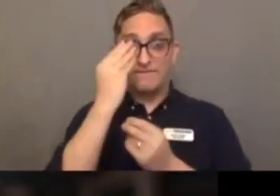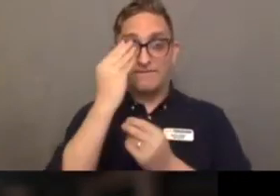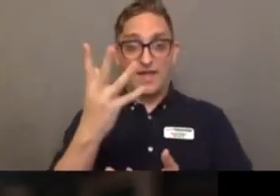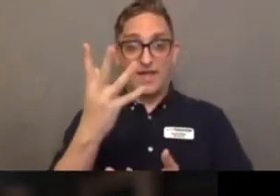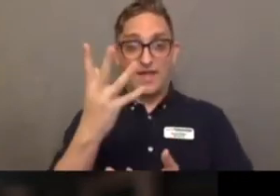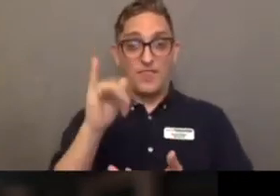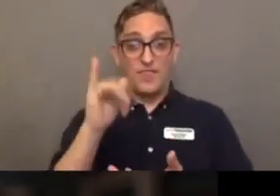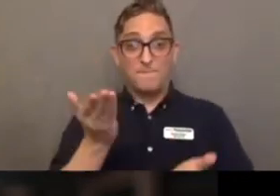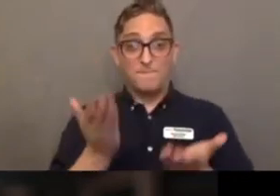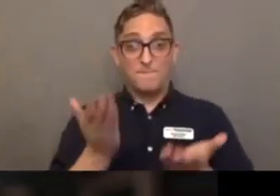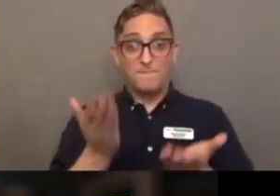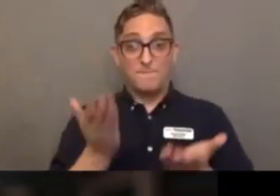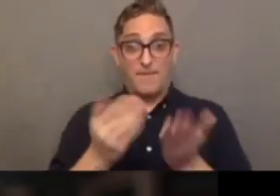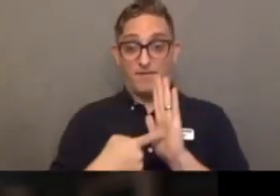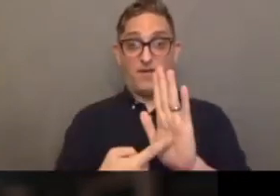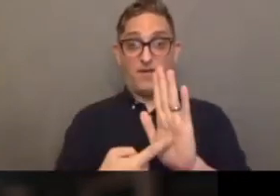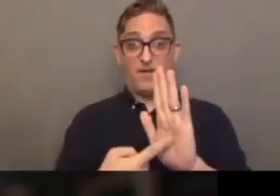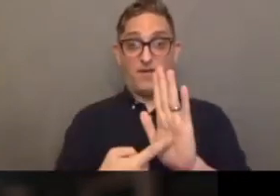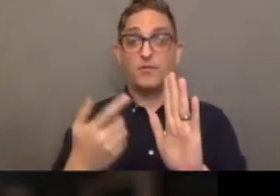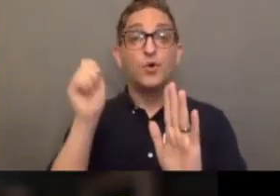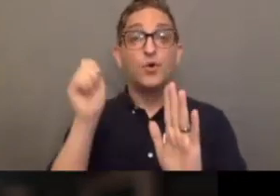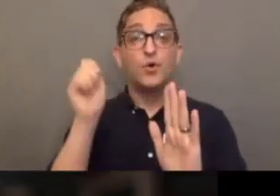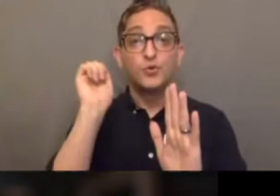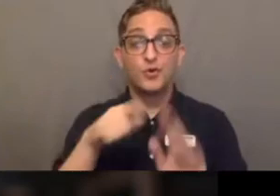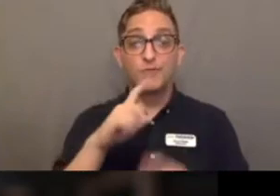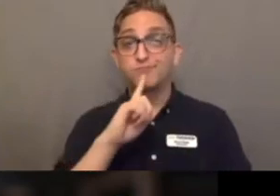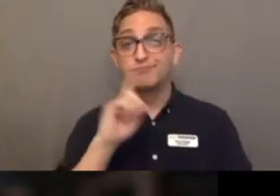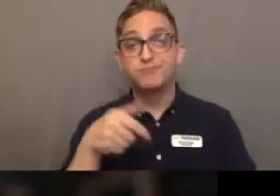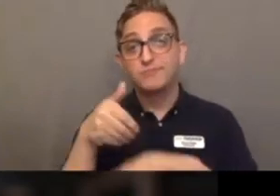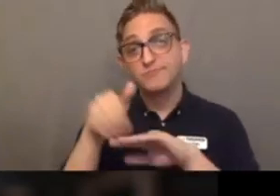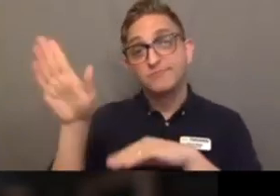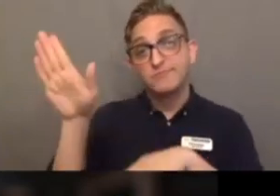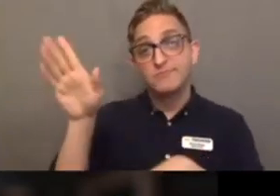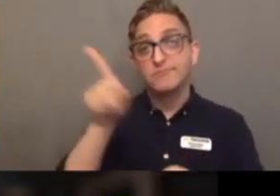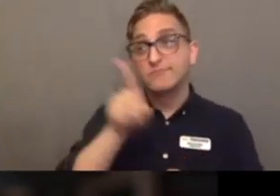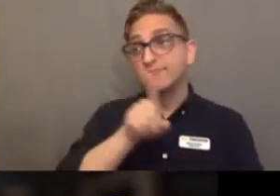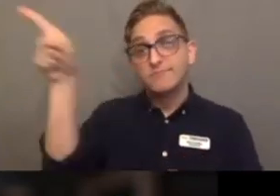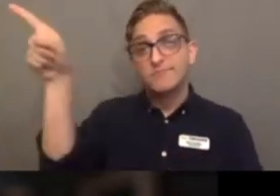themselves to potential deportation to a country they actually haven't been to or been to since